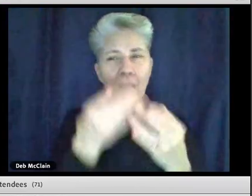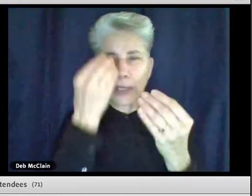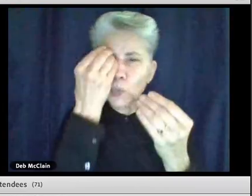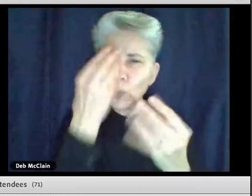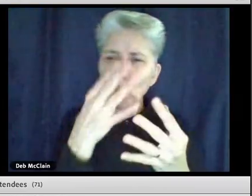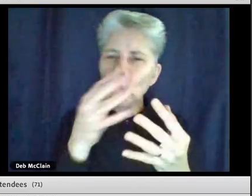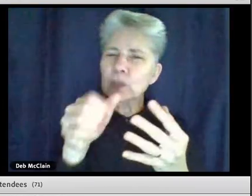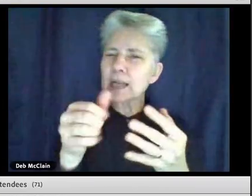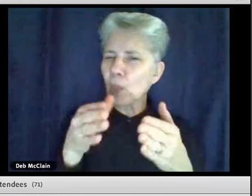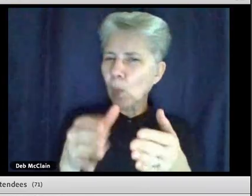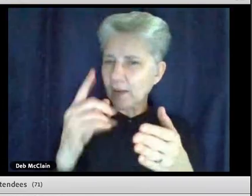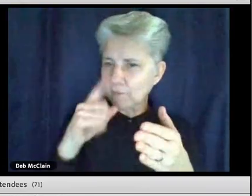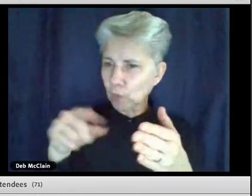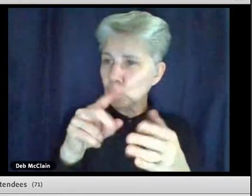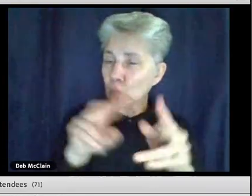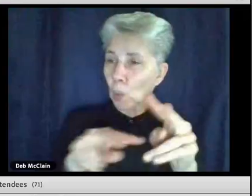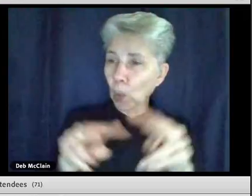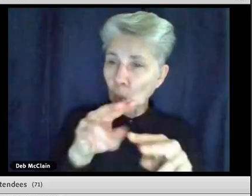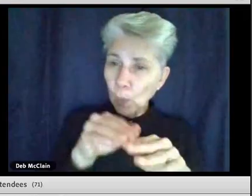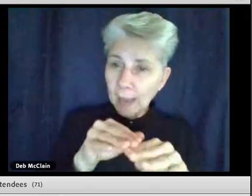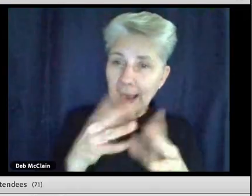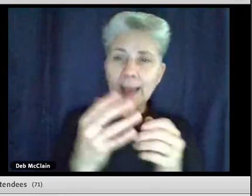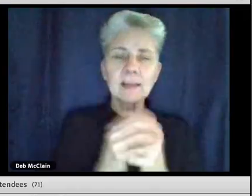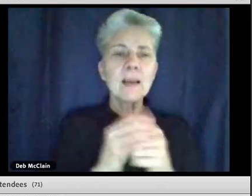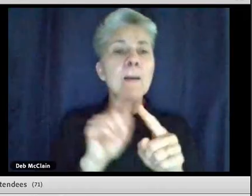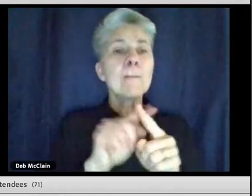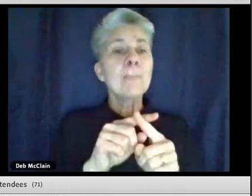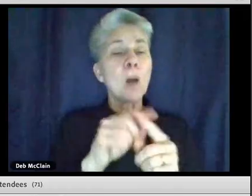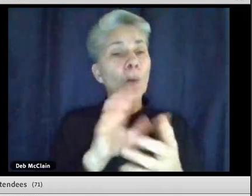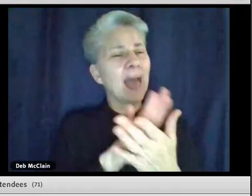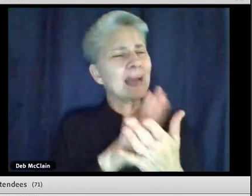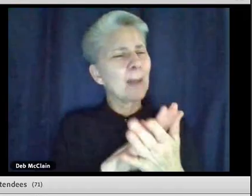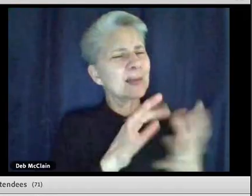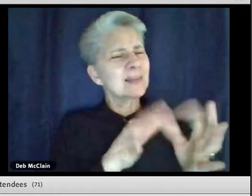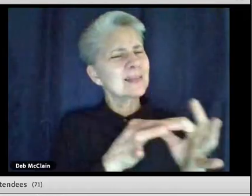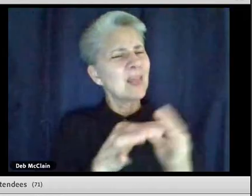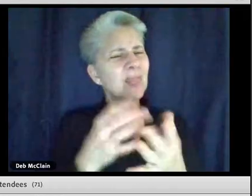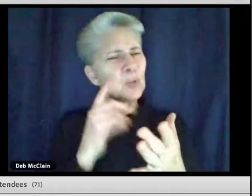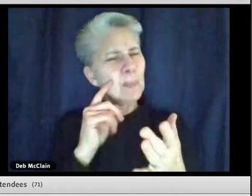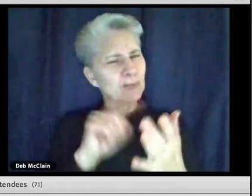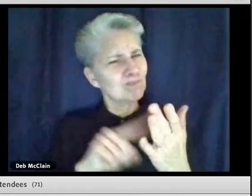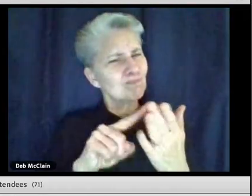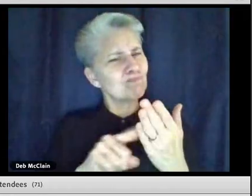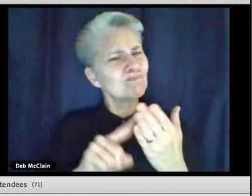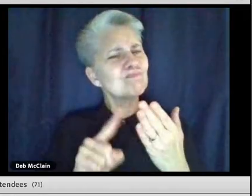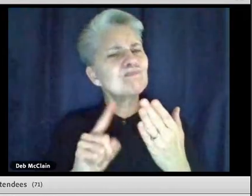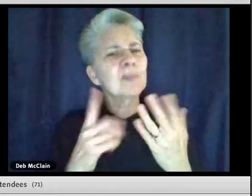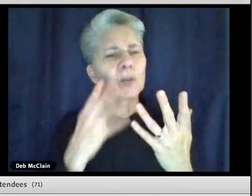and so it's a fantastic way to kind of verify news, another avenue for you guys to look at.